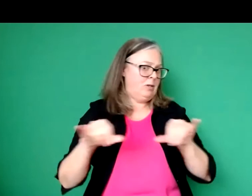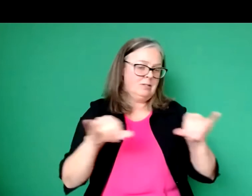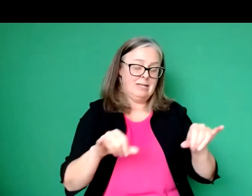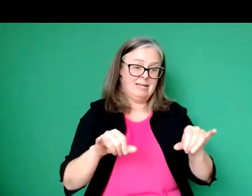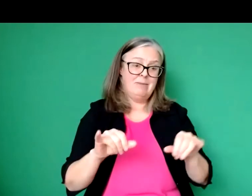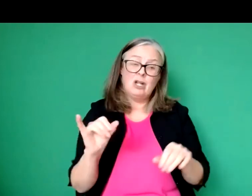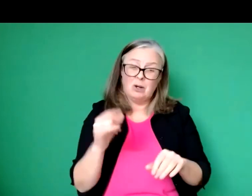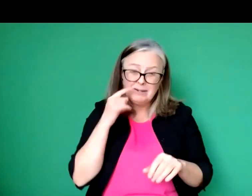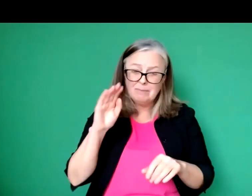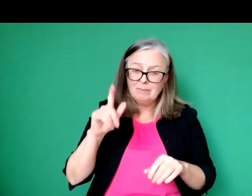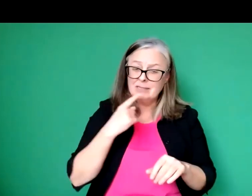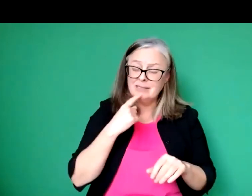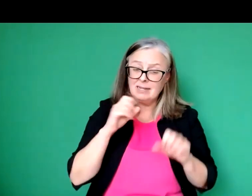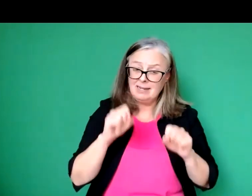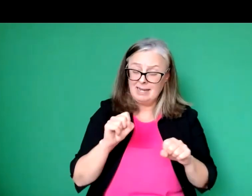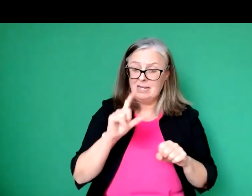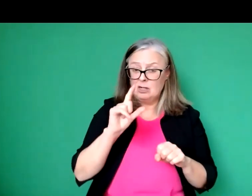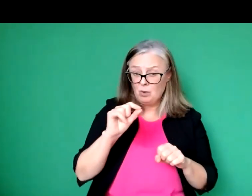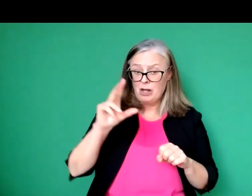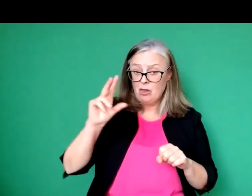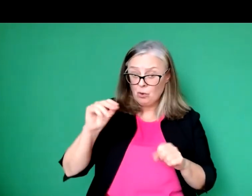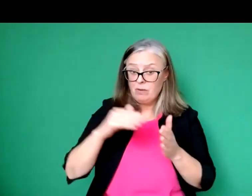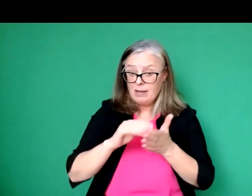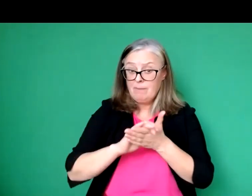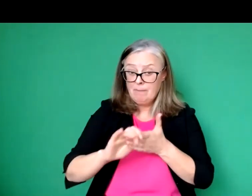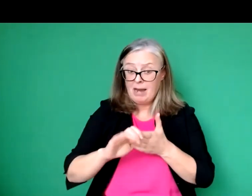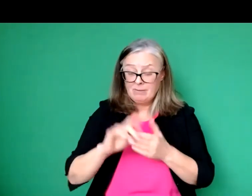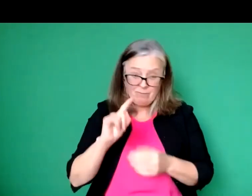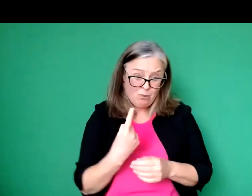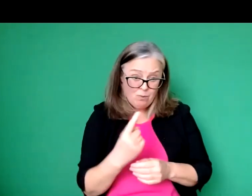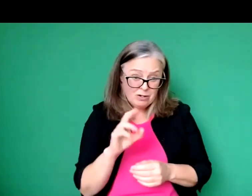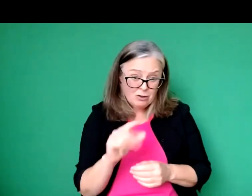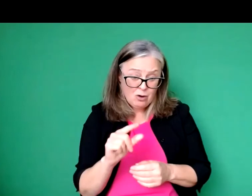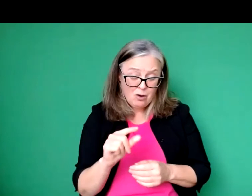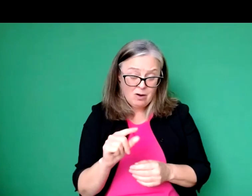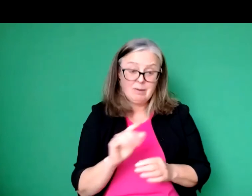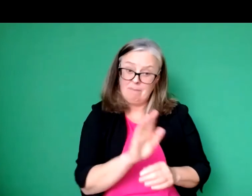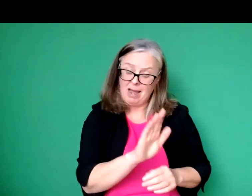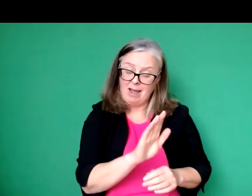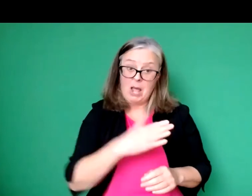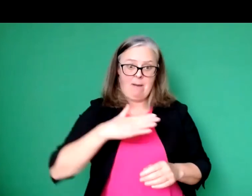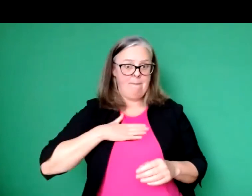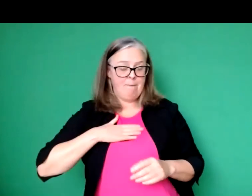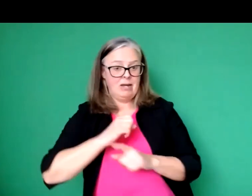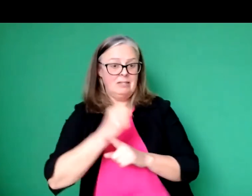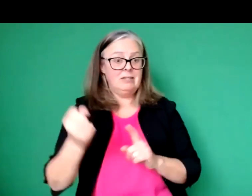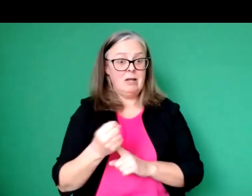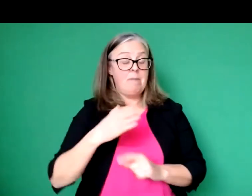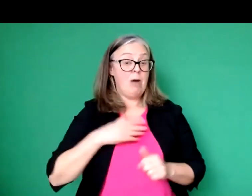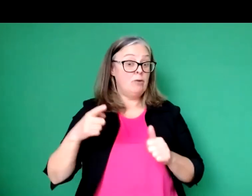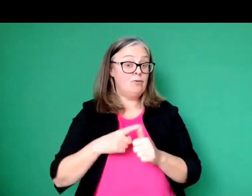bucks for one dog uh compare that to my situation where my first dog i paid 150 bucks american and